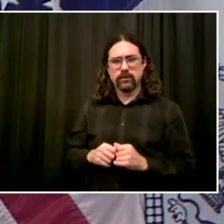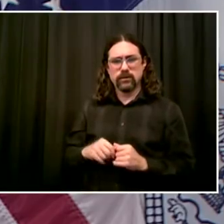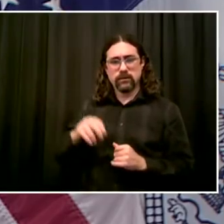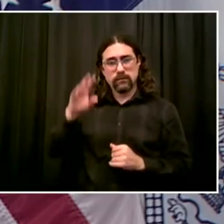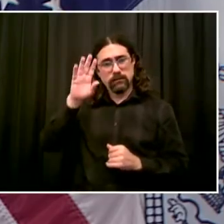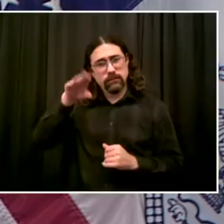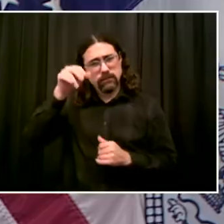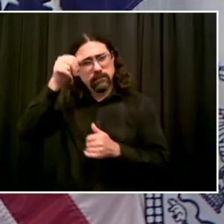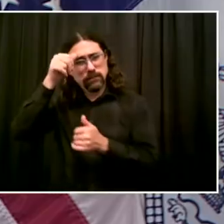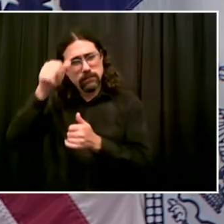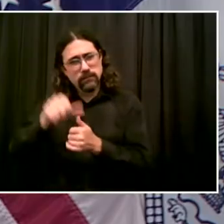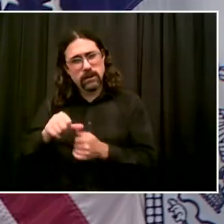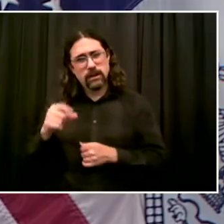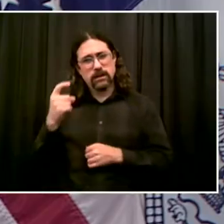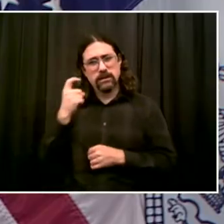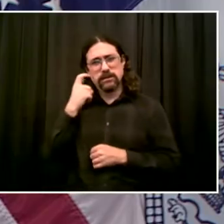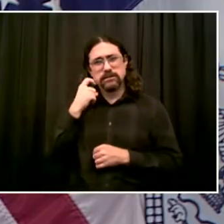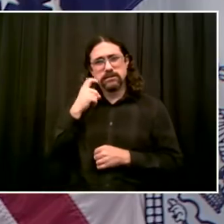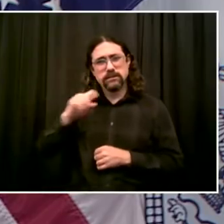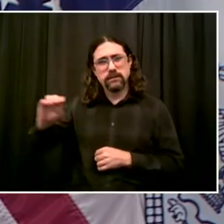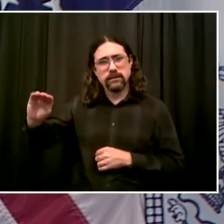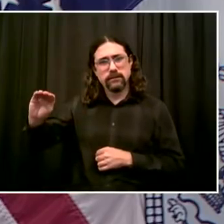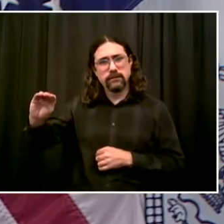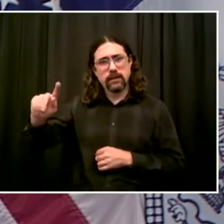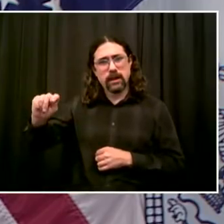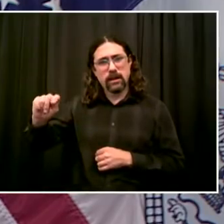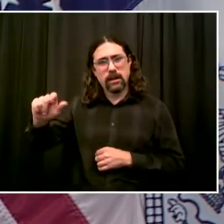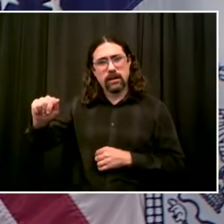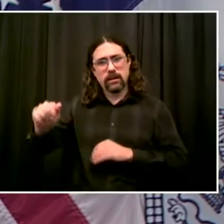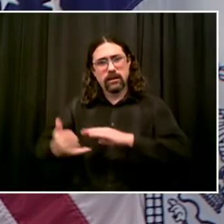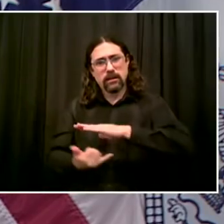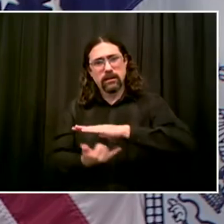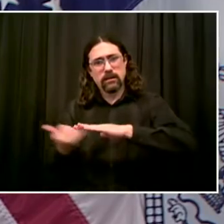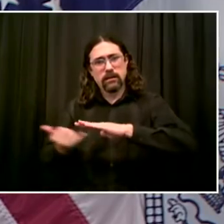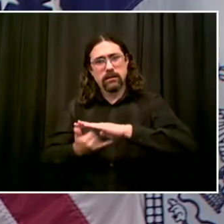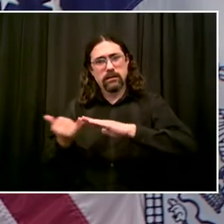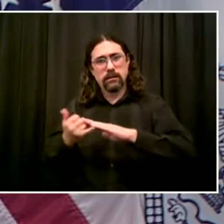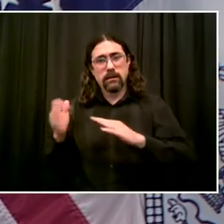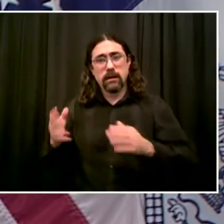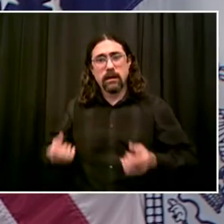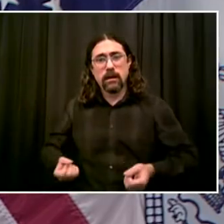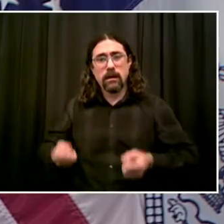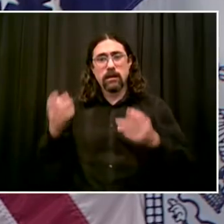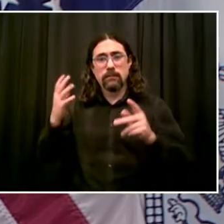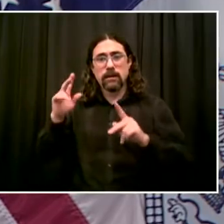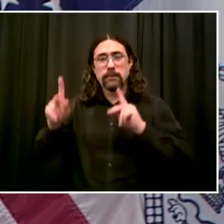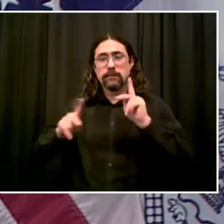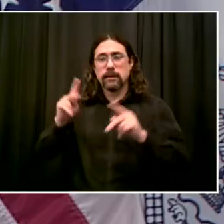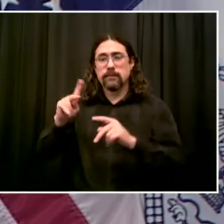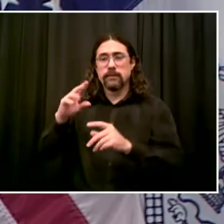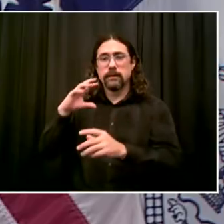WAS A PROLONGED PERIOD OF TIME. I THINK HET UNDERLYING CONCEPT OF THE PROGRAM WAS DISRUPTED